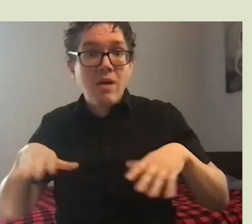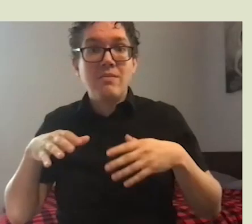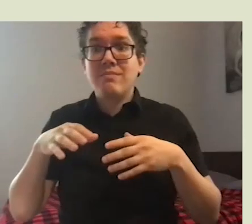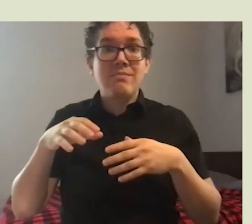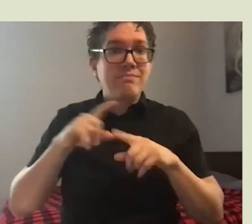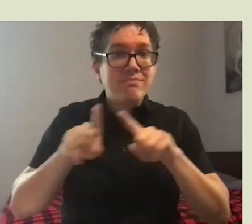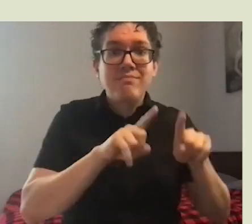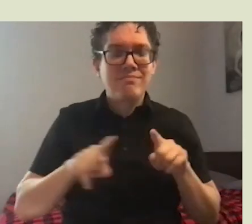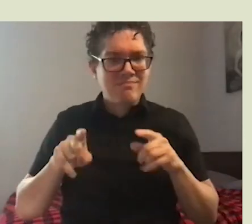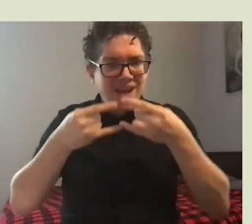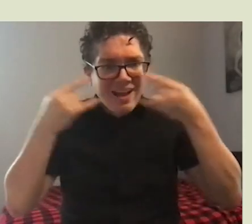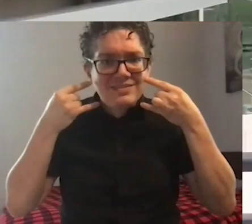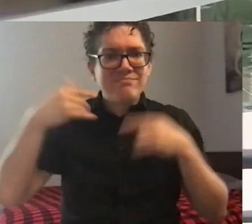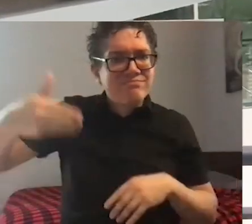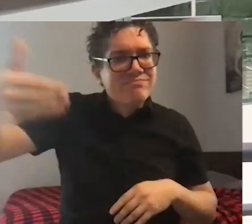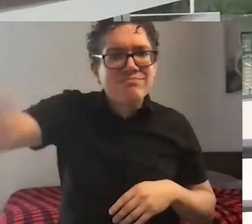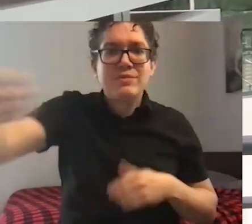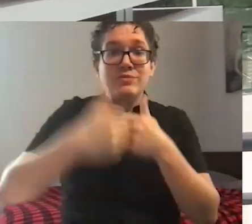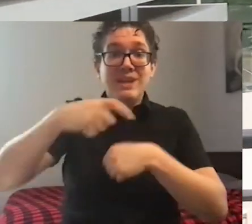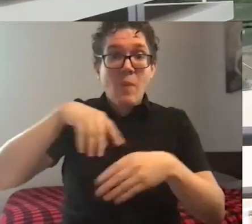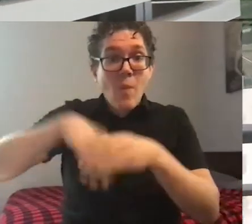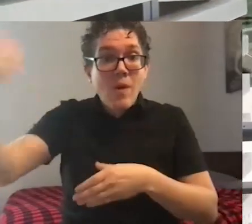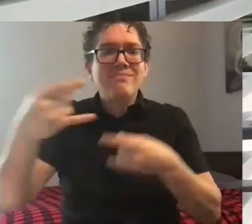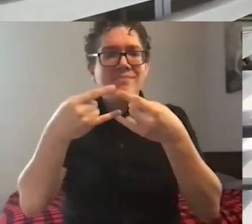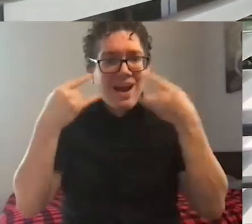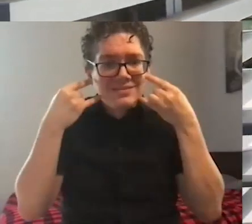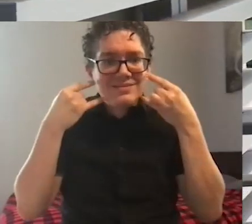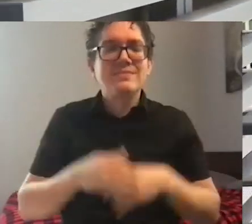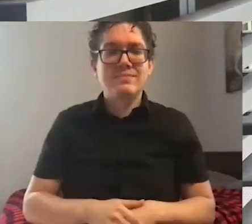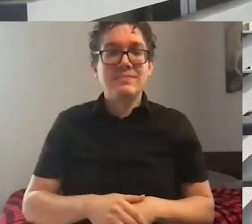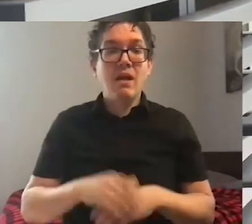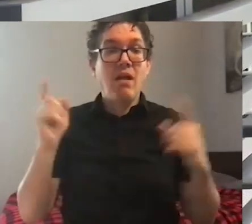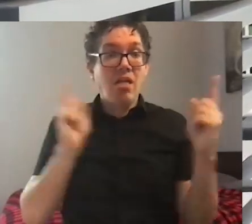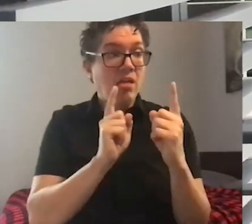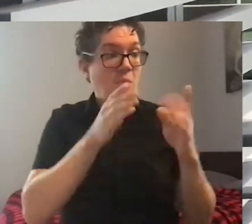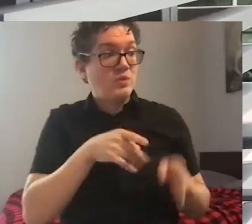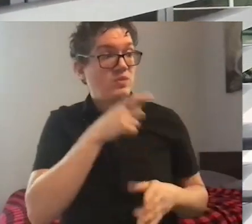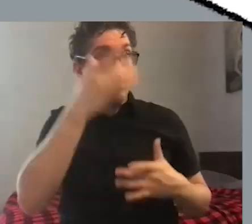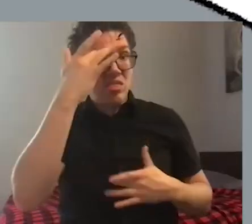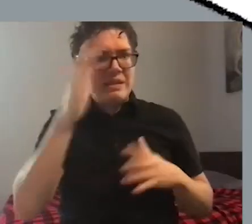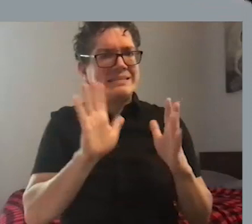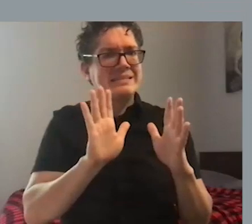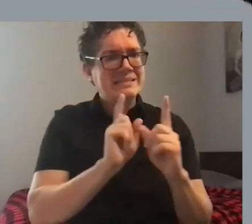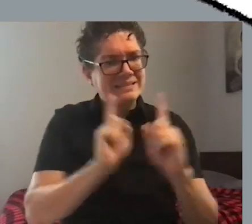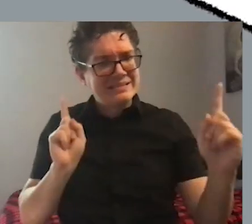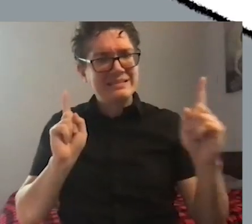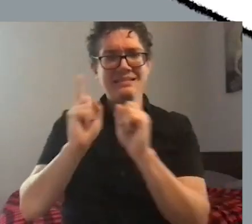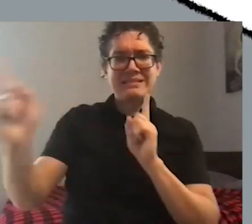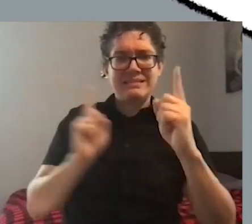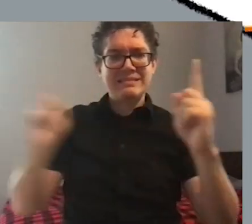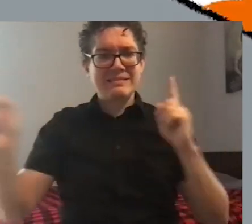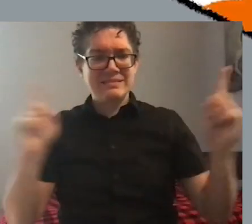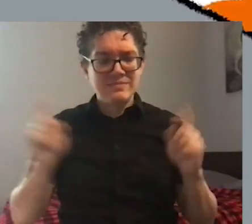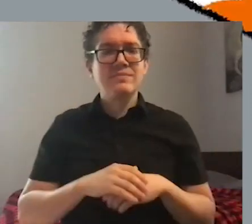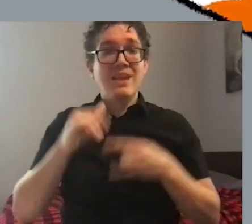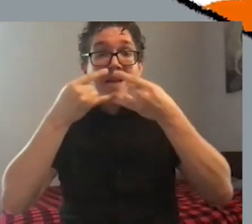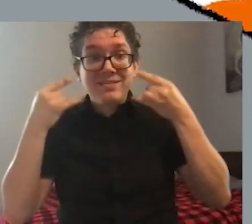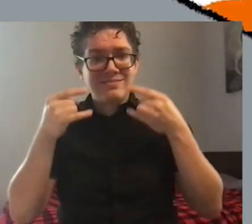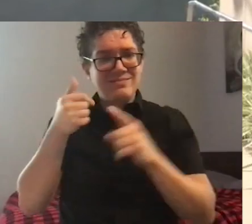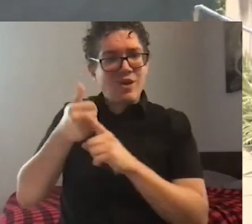These include covering your mouth and nose with a medical mask, tissue or flexed elbow. Also avoid close contact with those who are unwell.